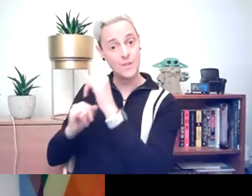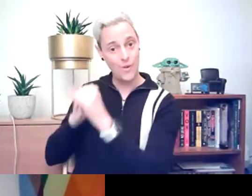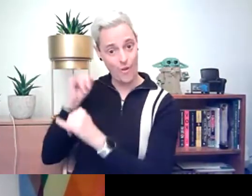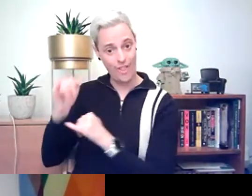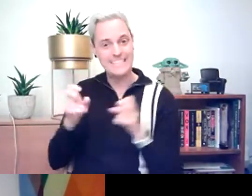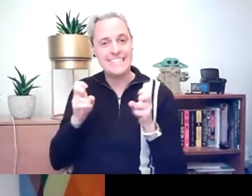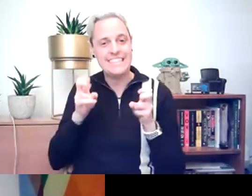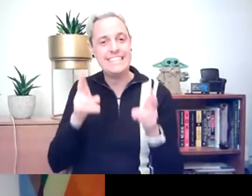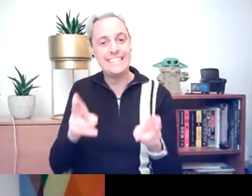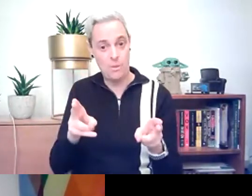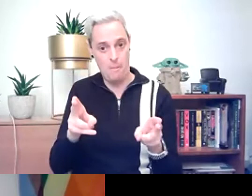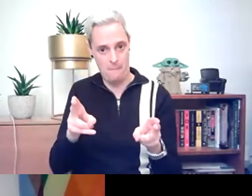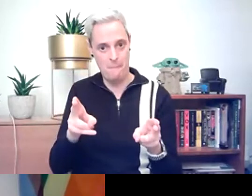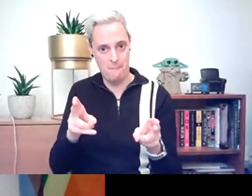that 18:54:58 they're working in sight.